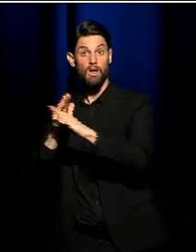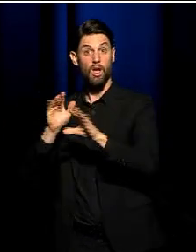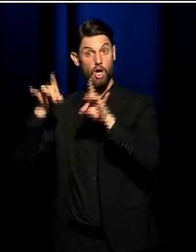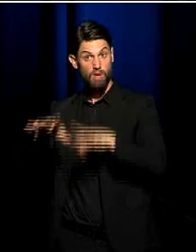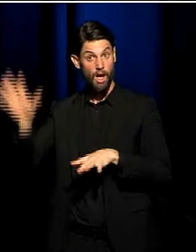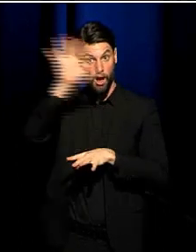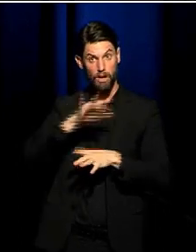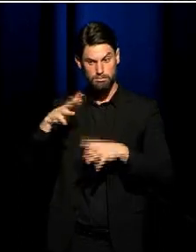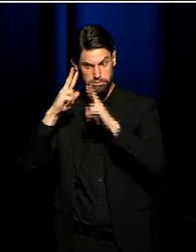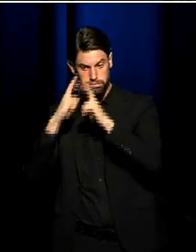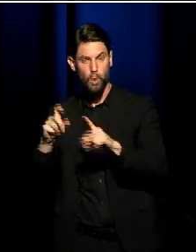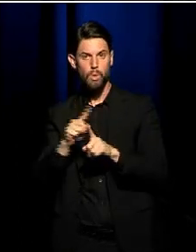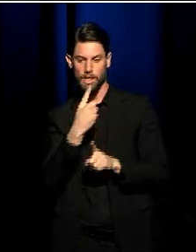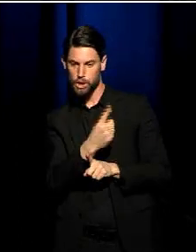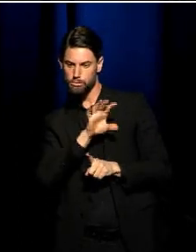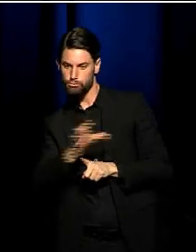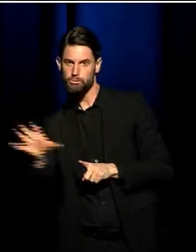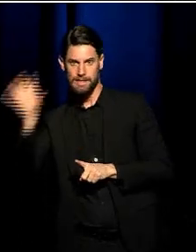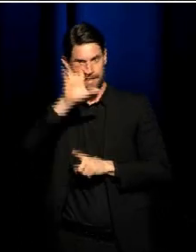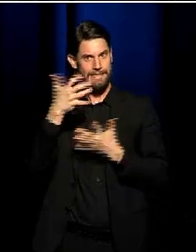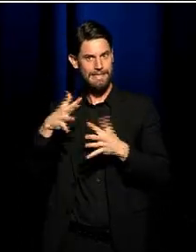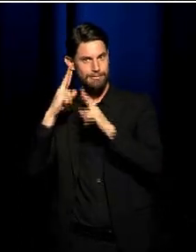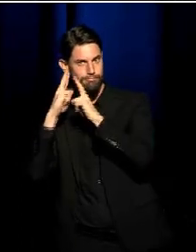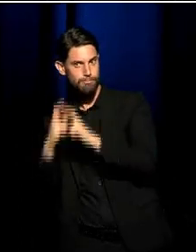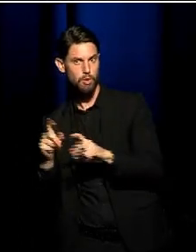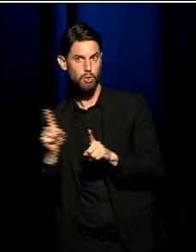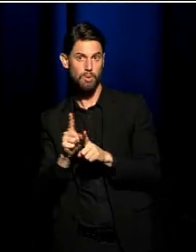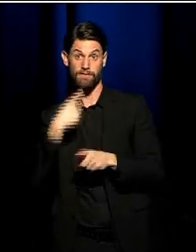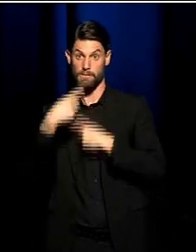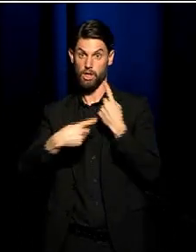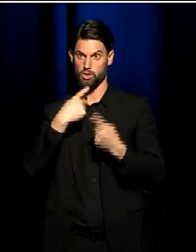The Chair has addressed in his remarks today the relevance of the Commission’s